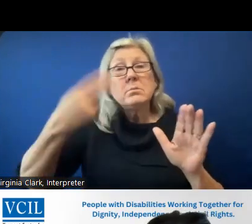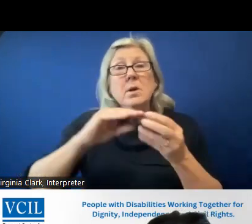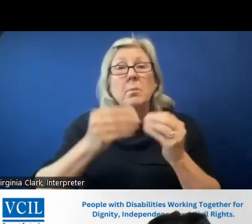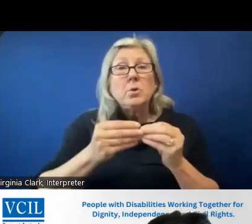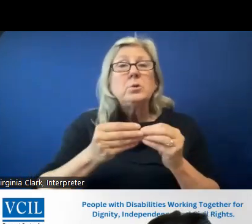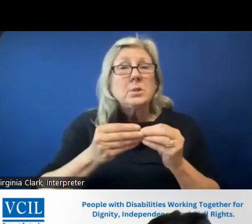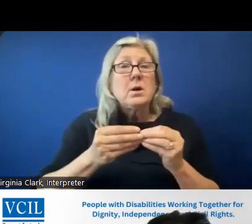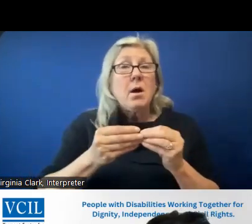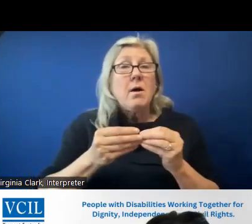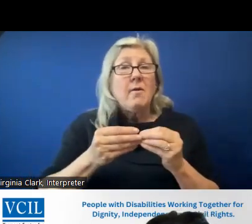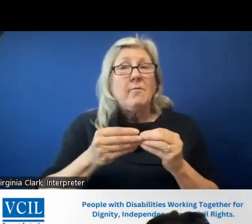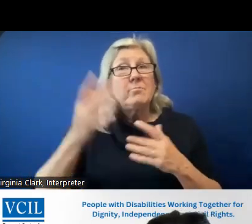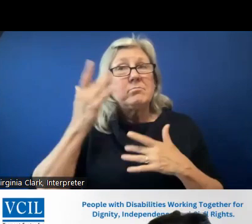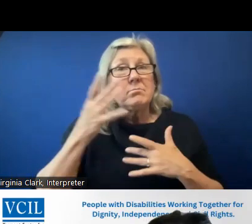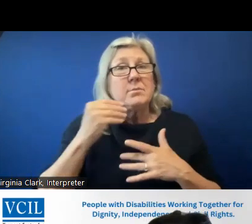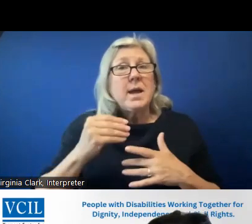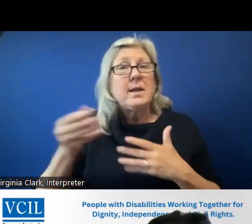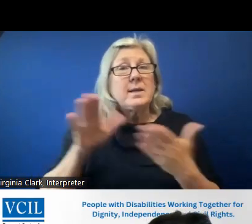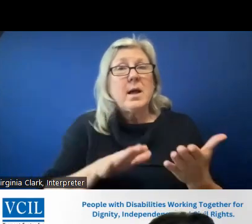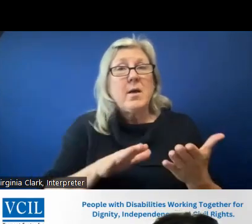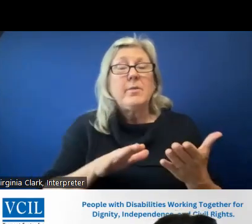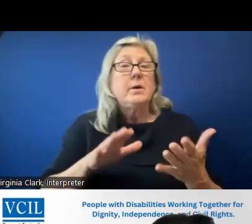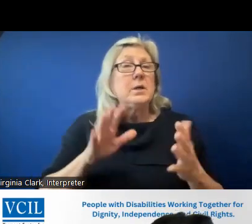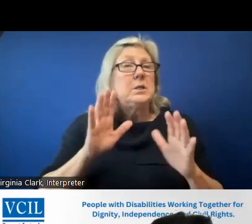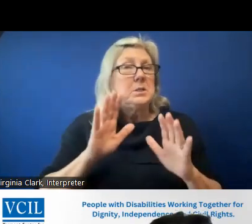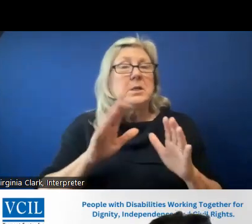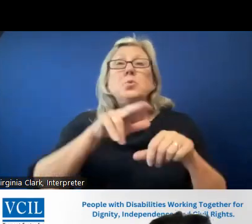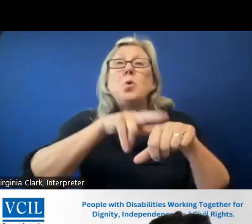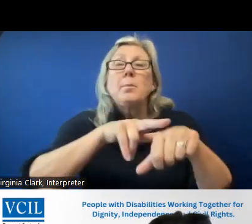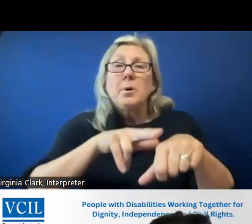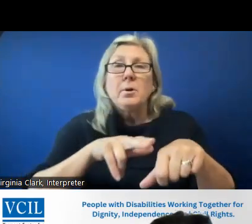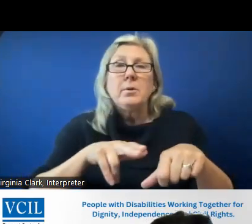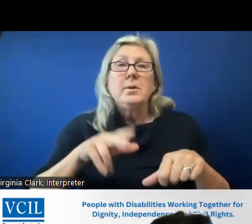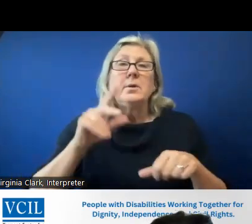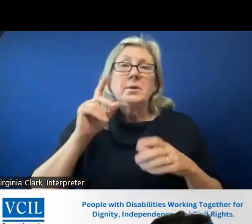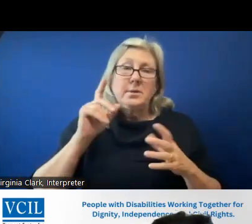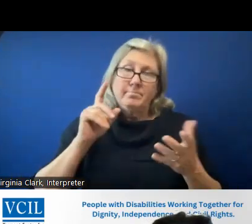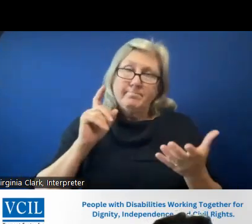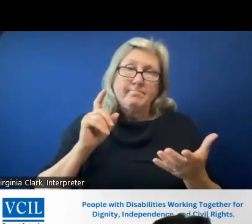The human sacrifice that must be paid by some in order to suit the desires of the majority.